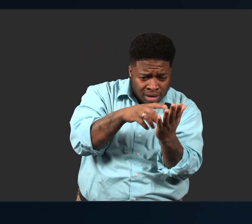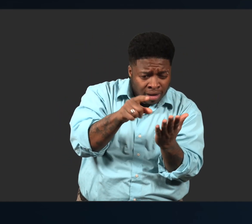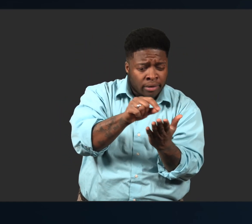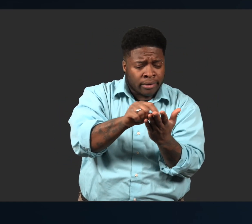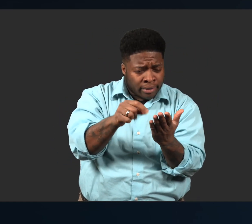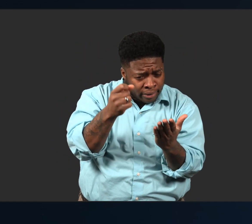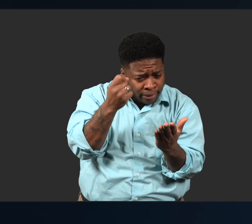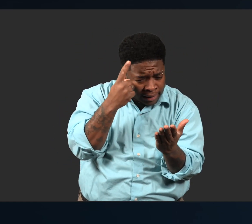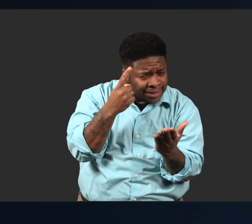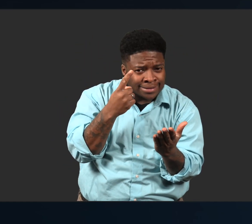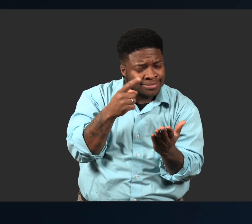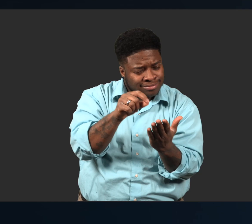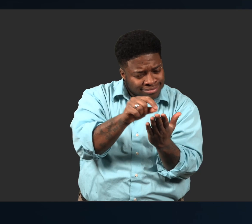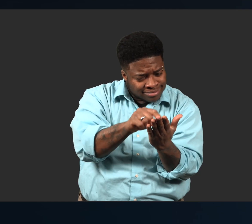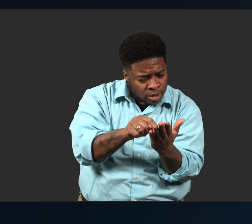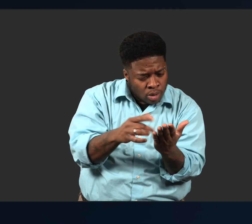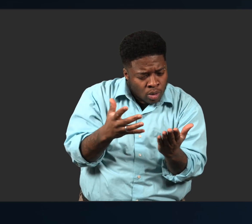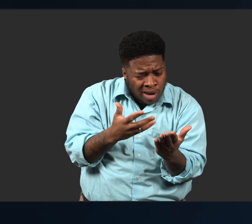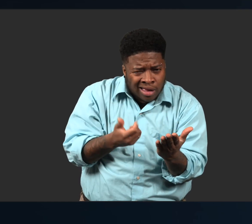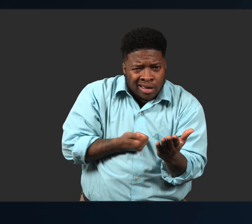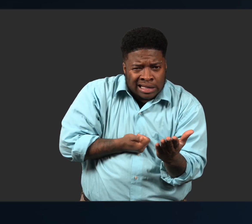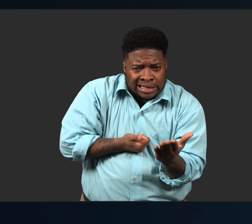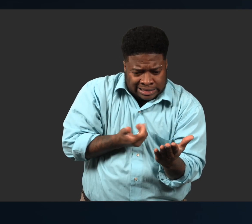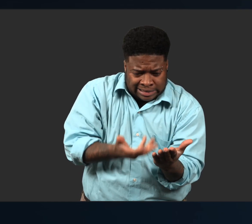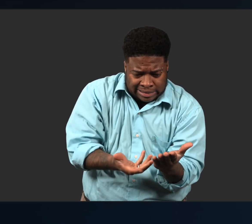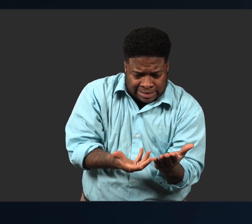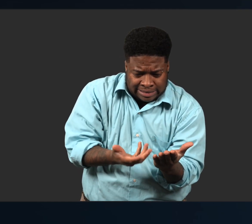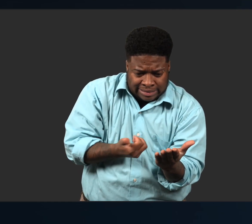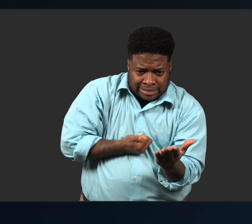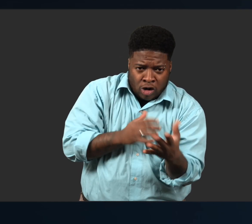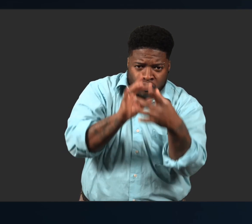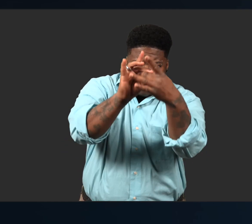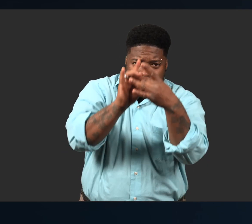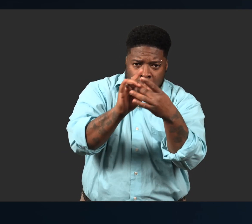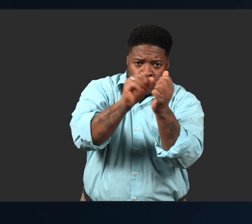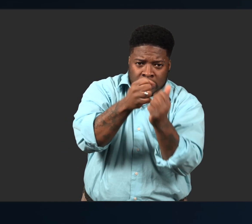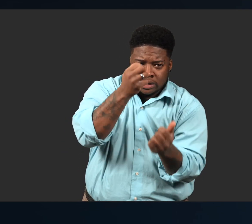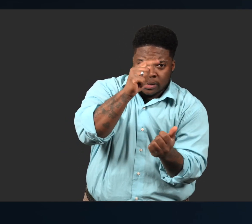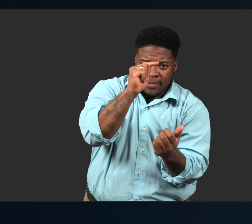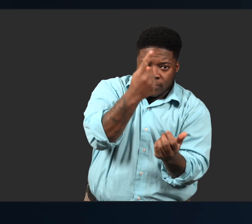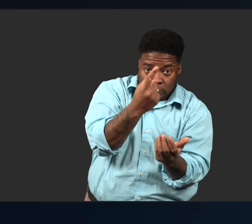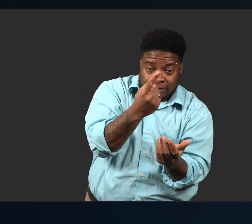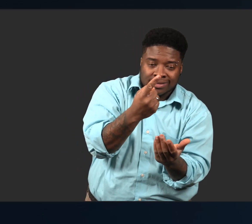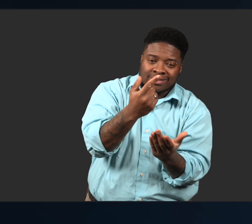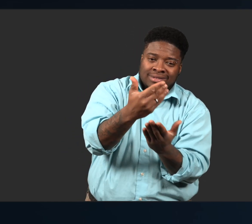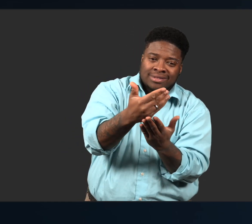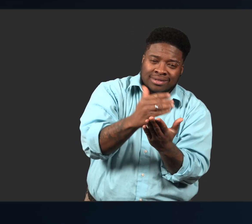as the patient explores what the step means to them.